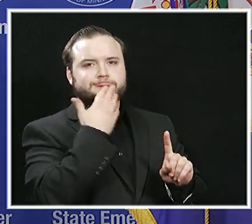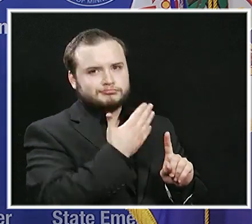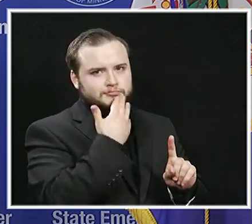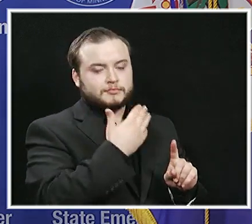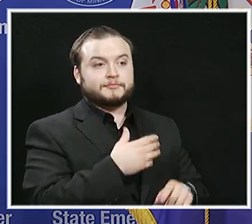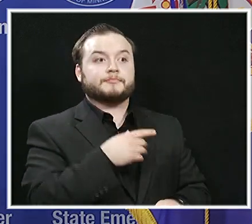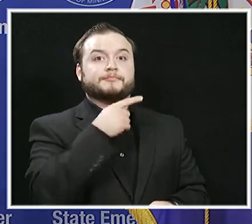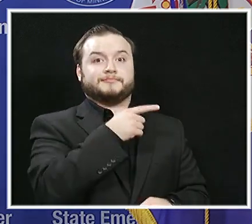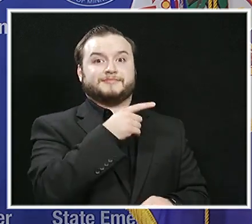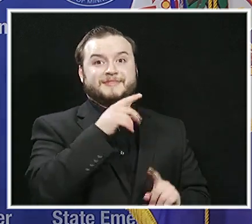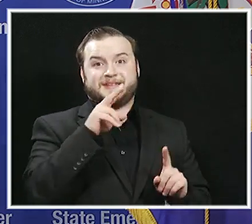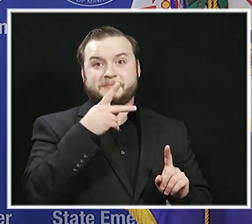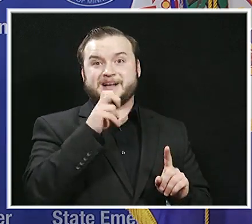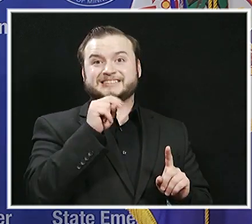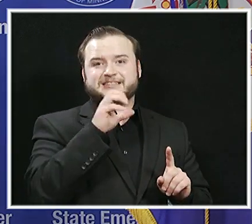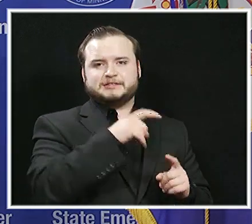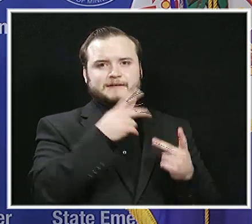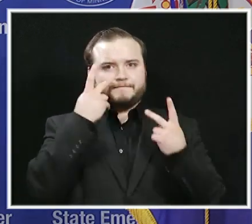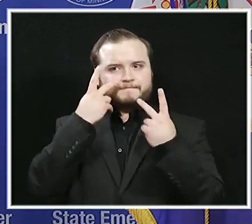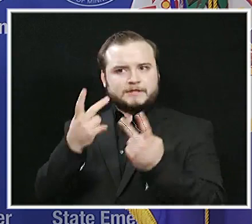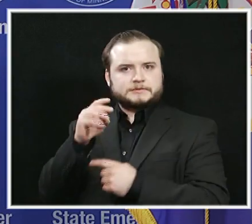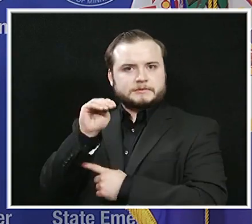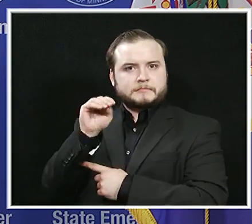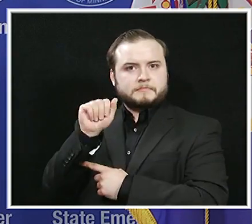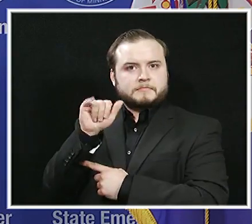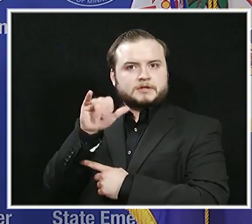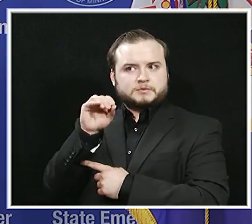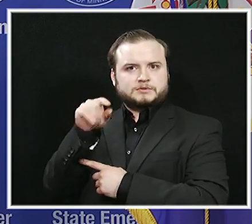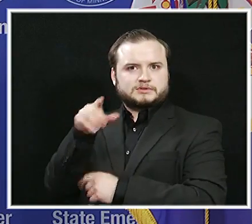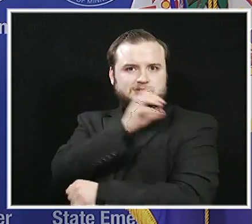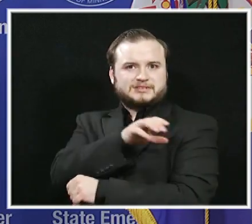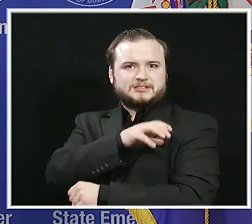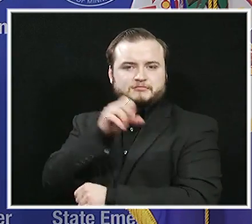I'd like to give thanks to the administration, Vice President Pence and President Trump when we were at